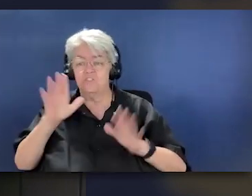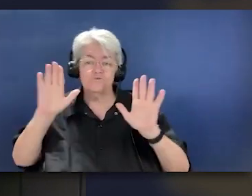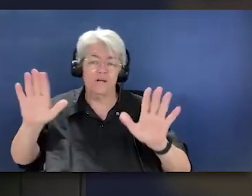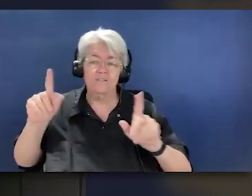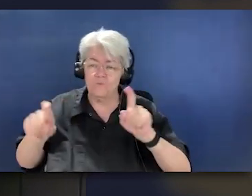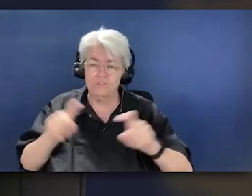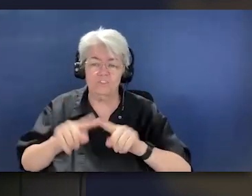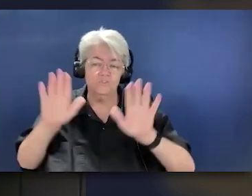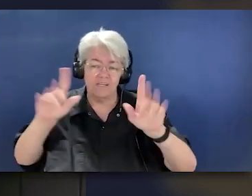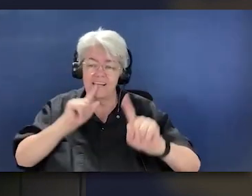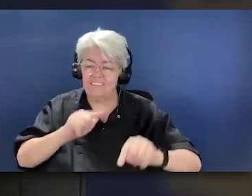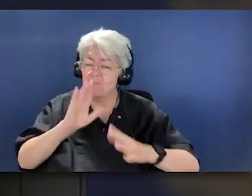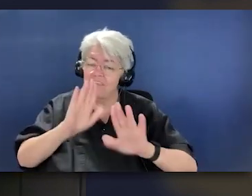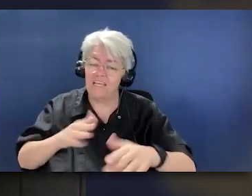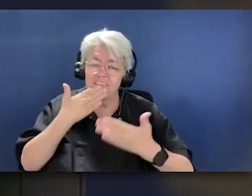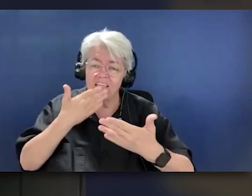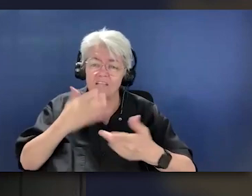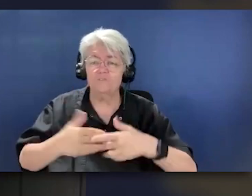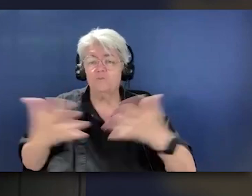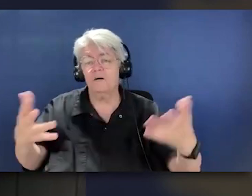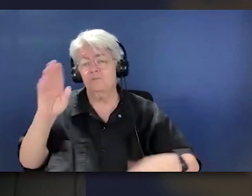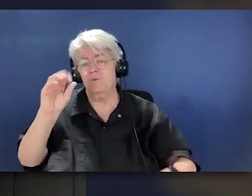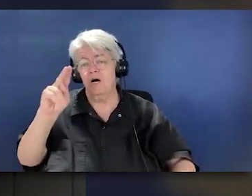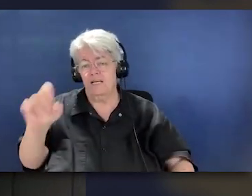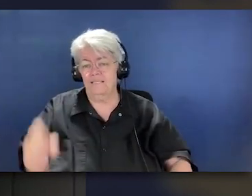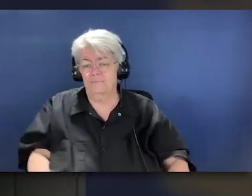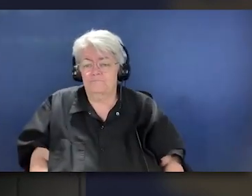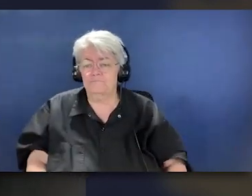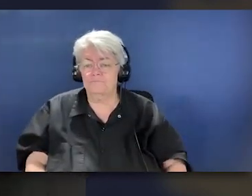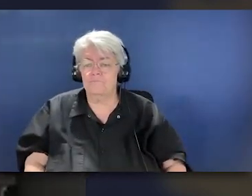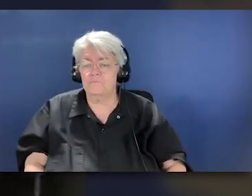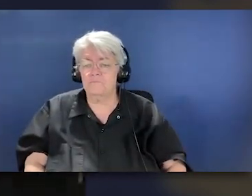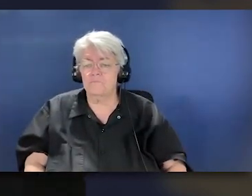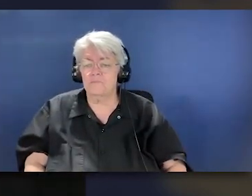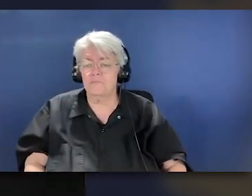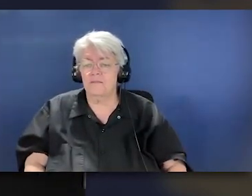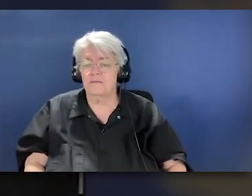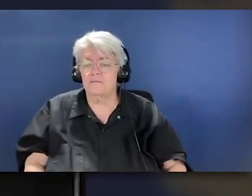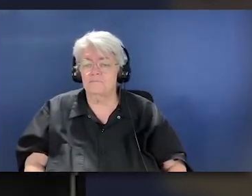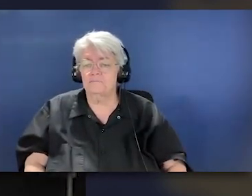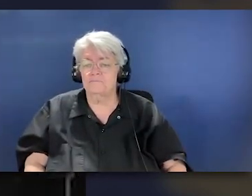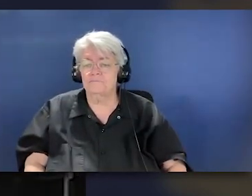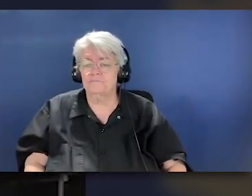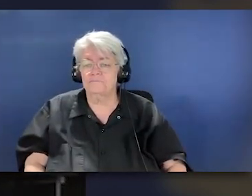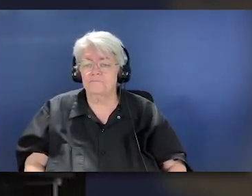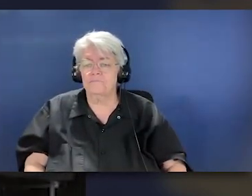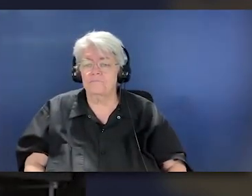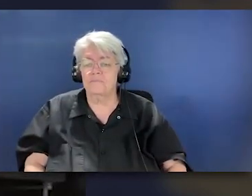My pleasure. Bonnie’s provided a